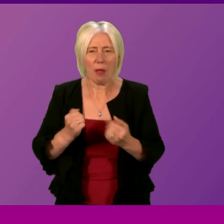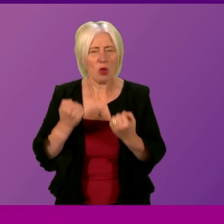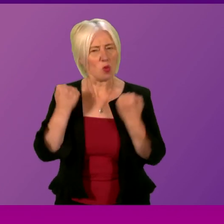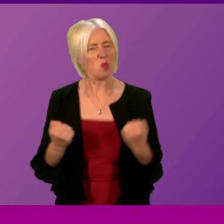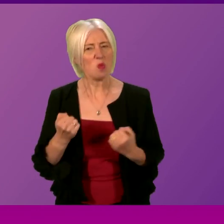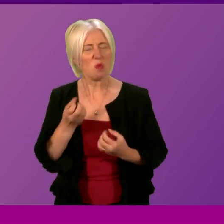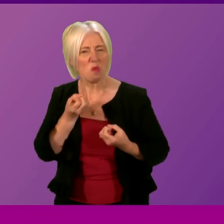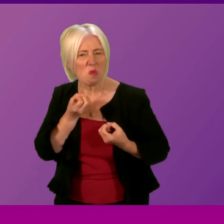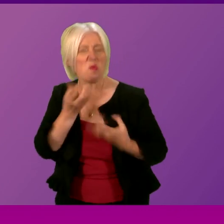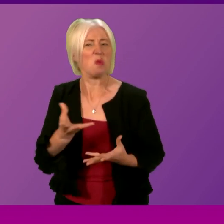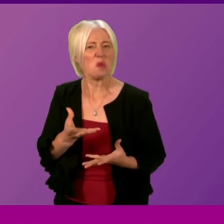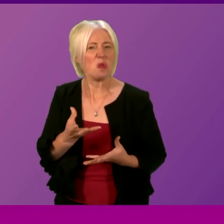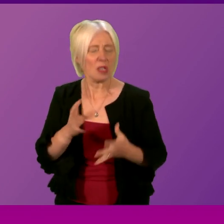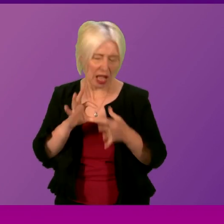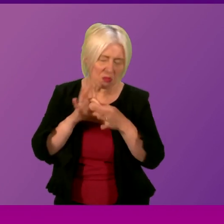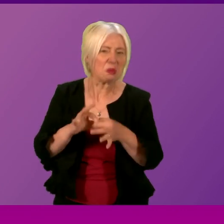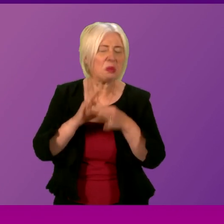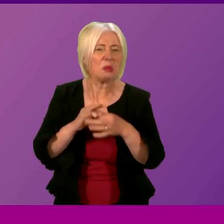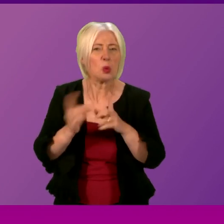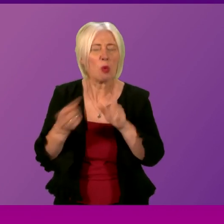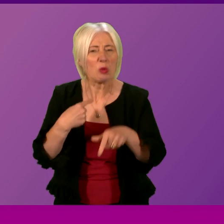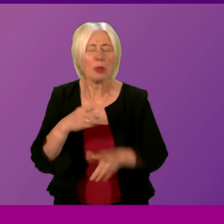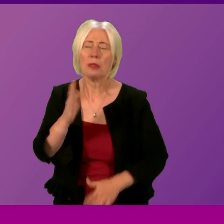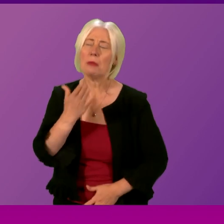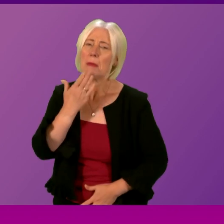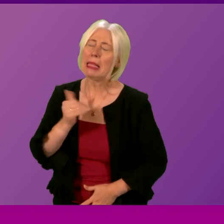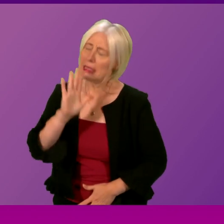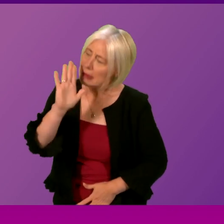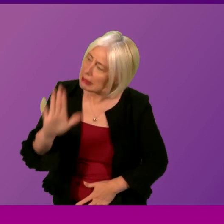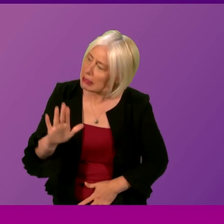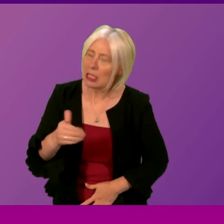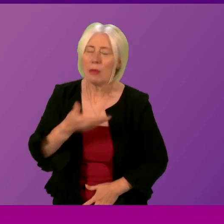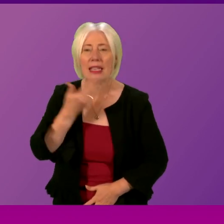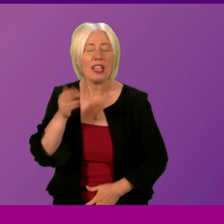their engagement with responses. I would be grateful if we could hear one another speak.